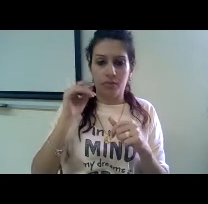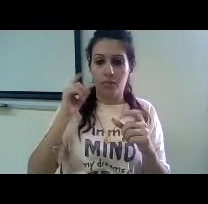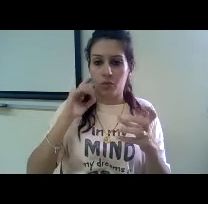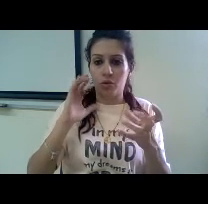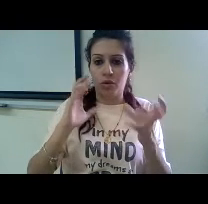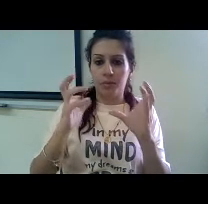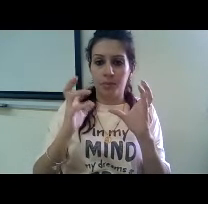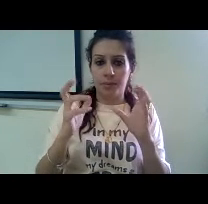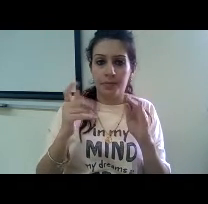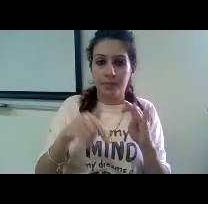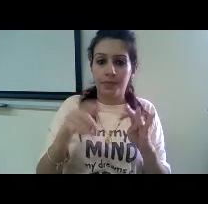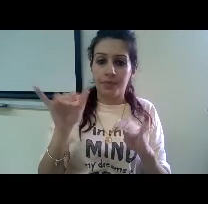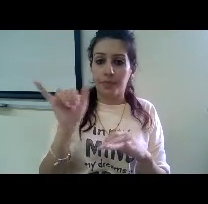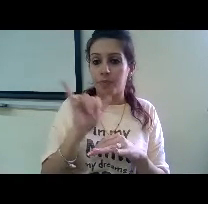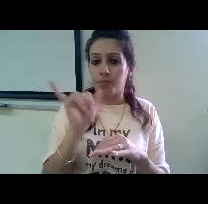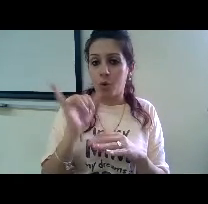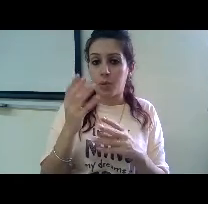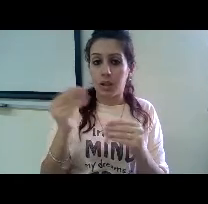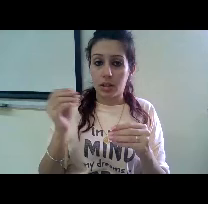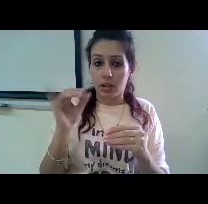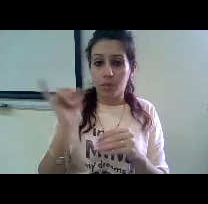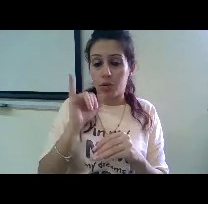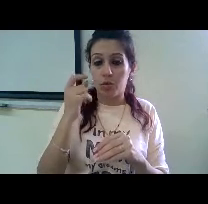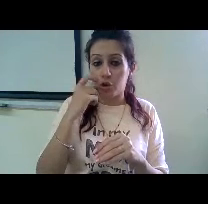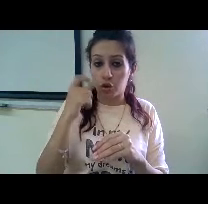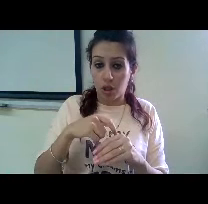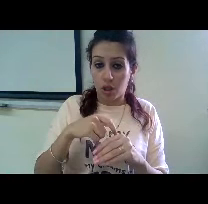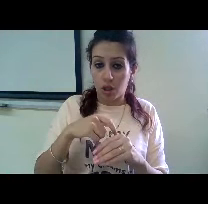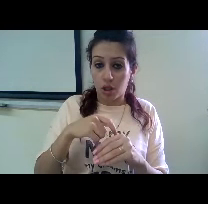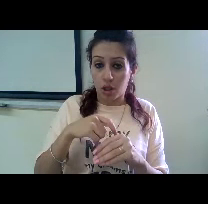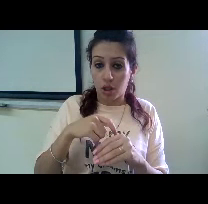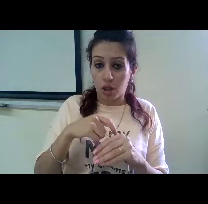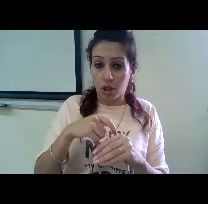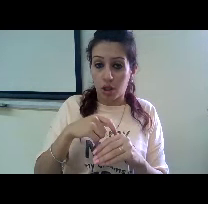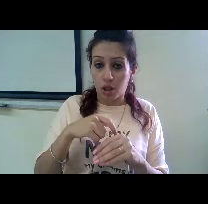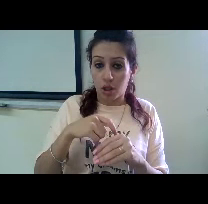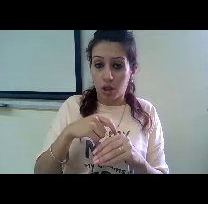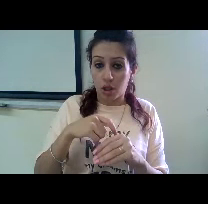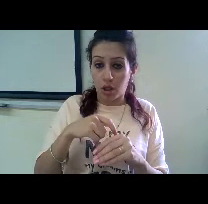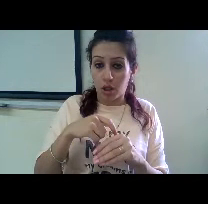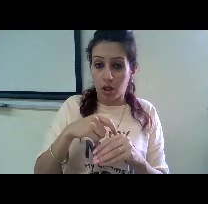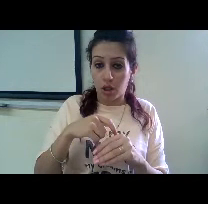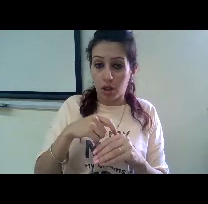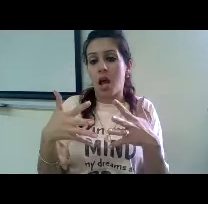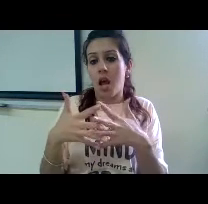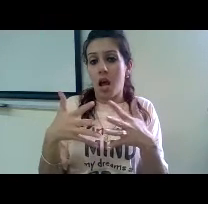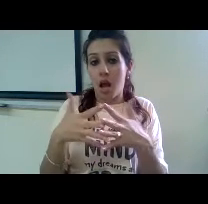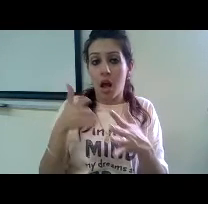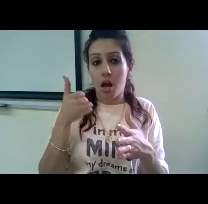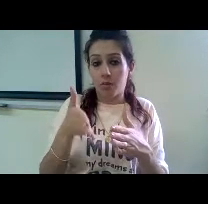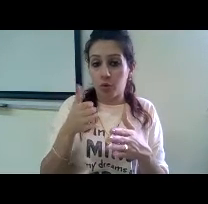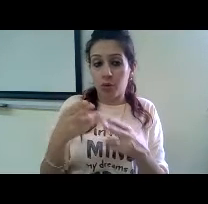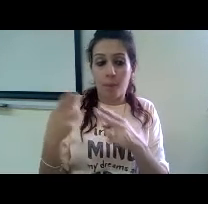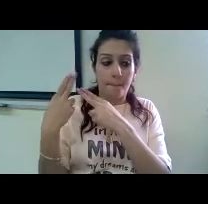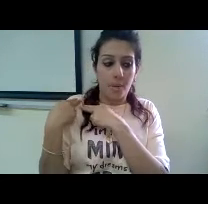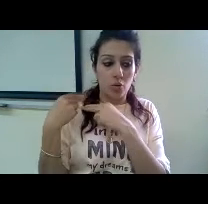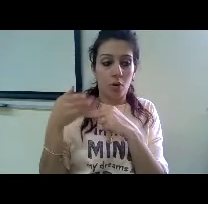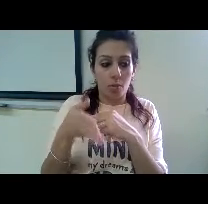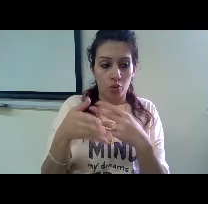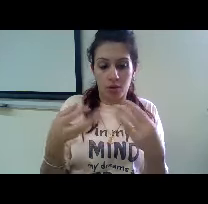A very simple division. The parent knows his or her child best and the teachers know how to teach certain things.